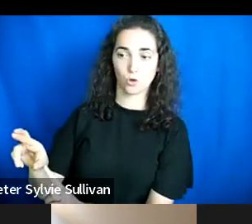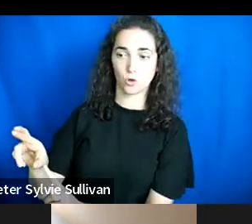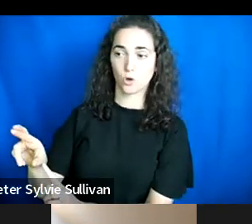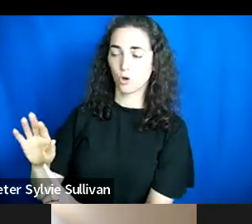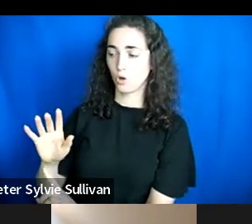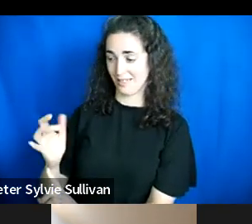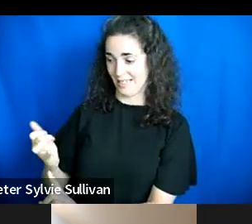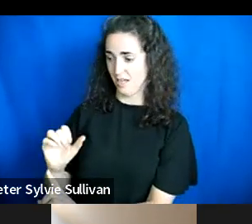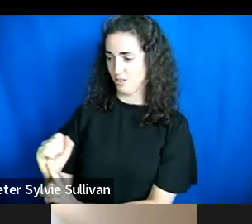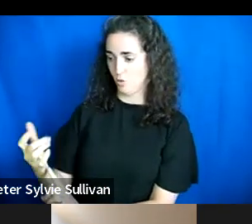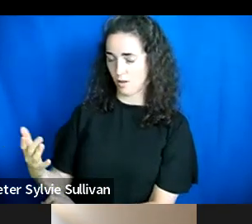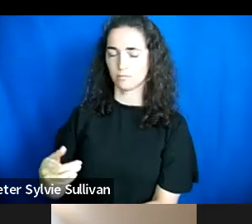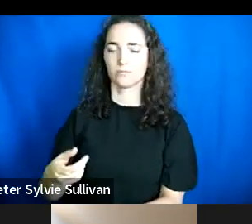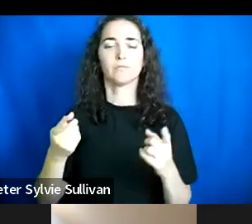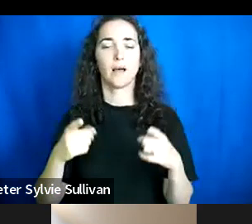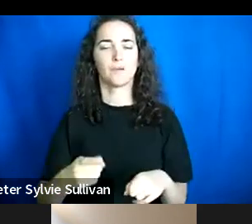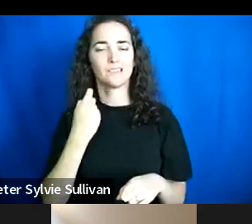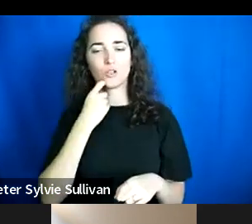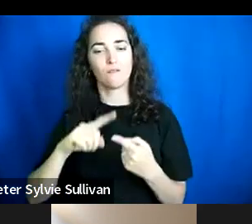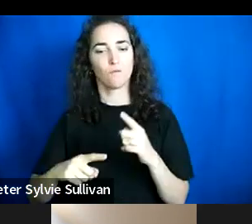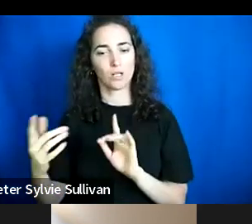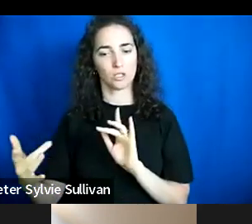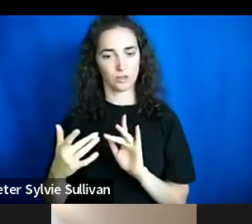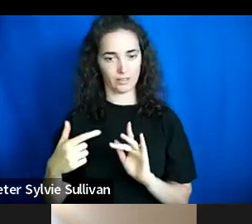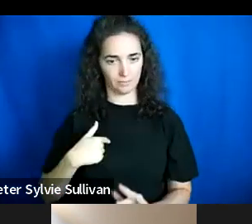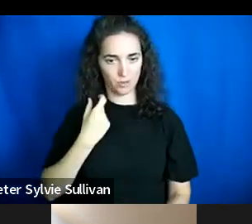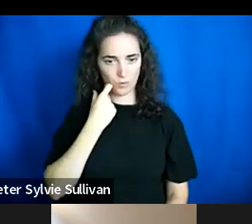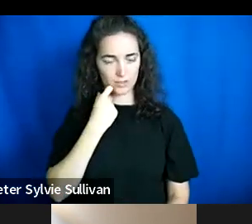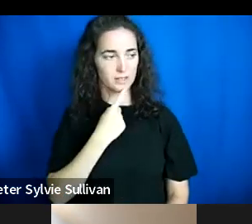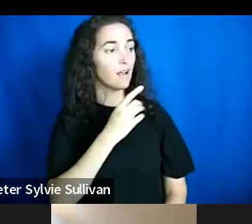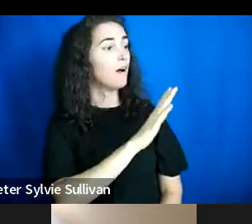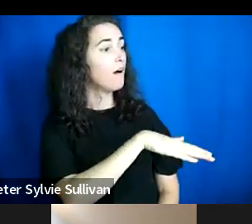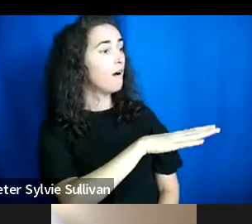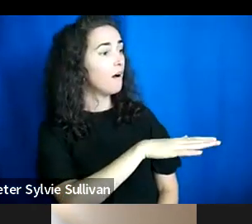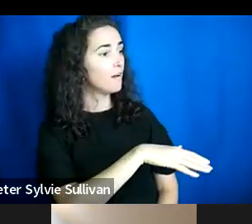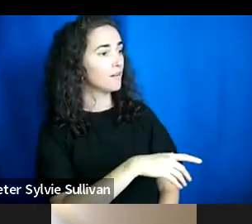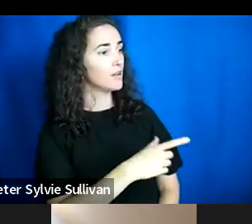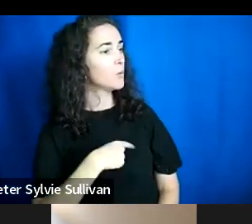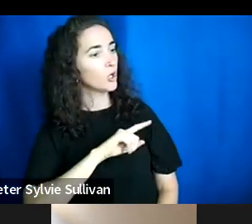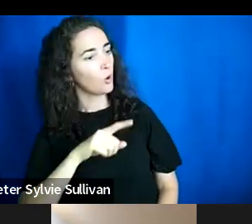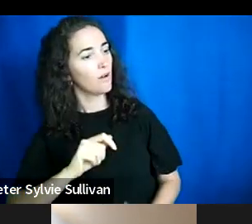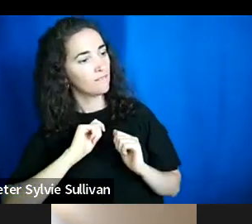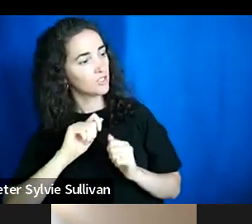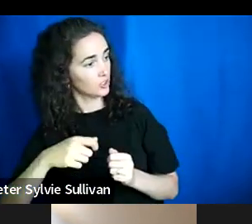I I had a friend contact the other day, saying hey? you know we're gonna go fishing.